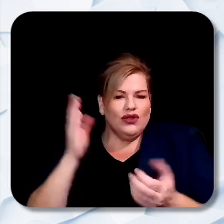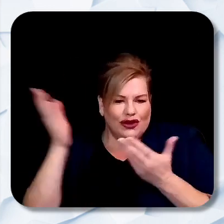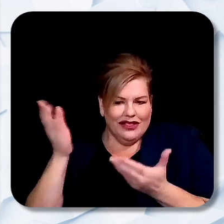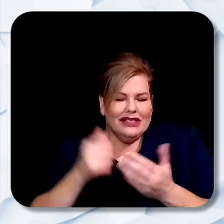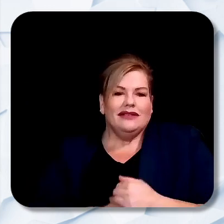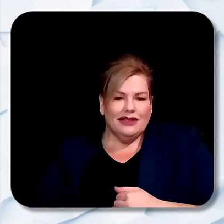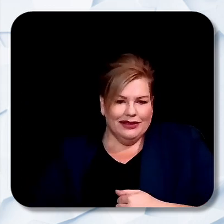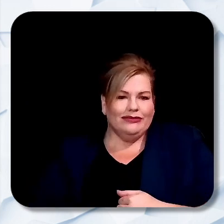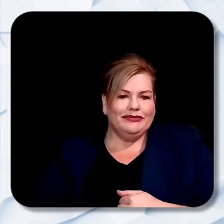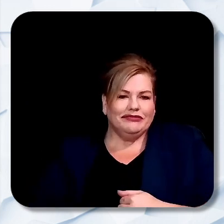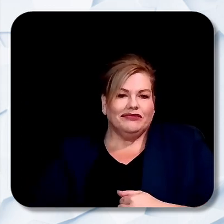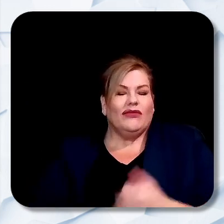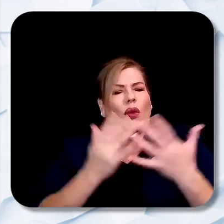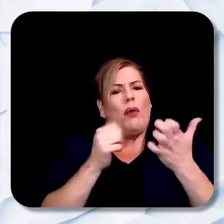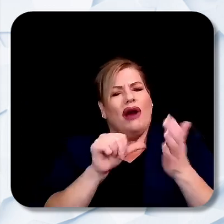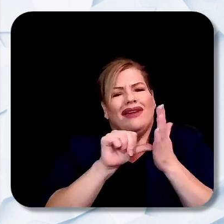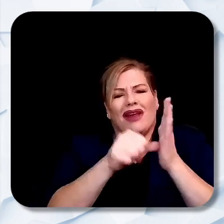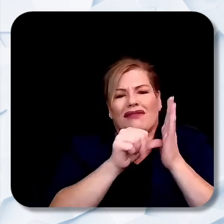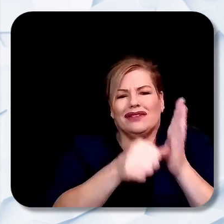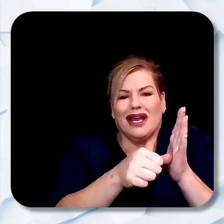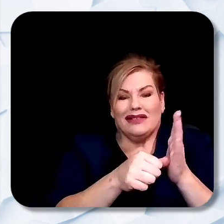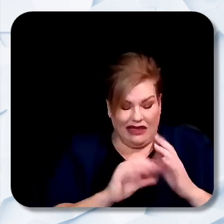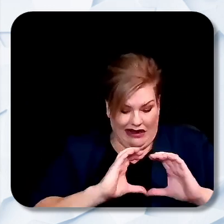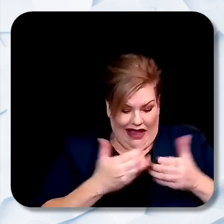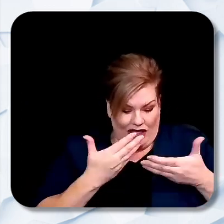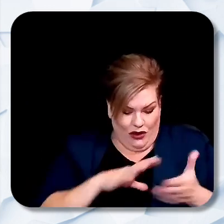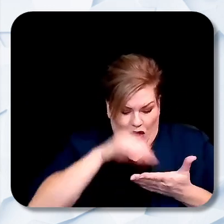and I want to also emphasize that it doesn't just stay in the classroom. There are so many